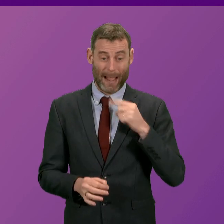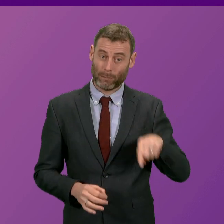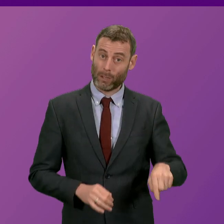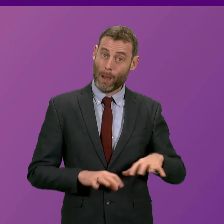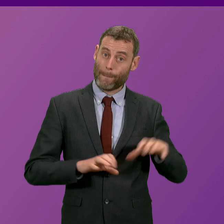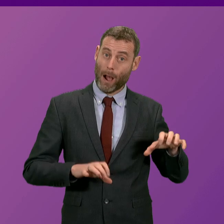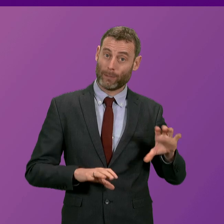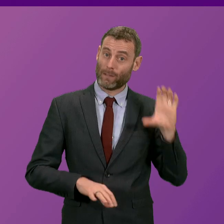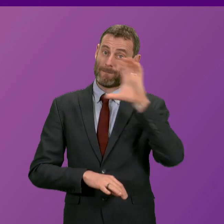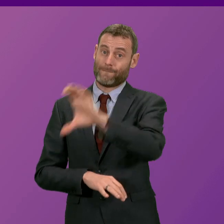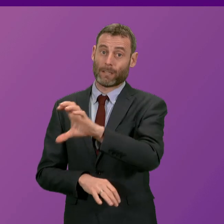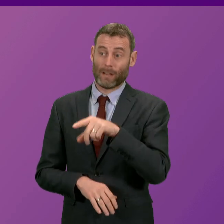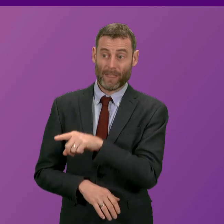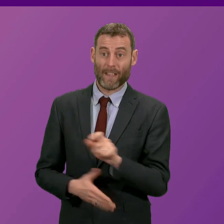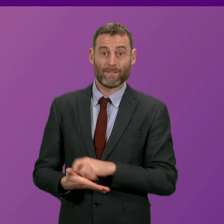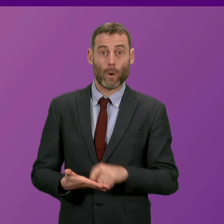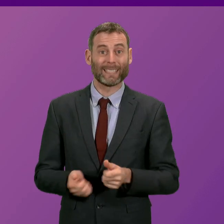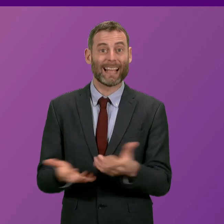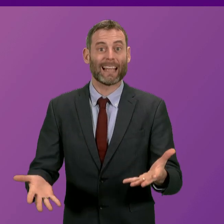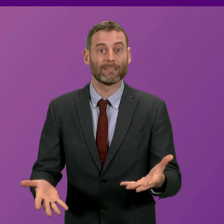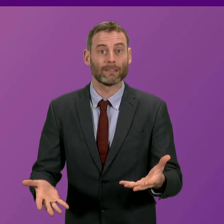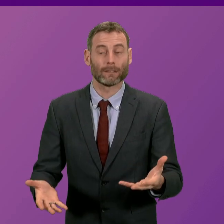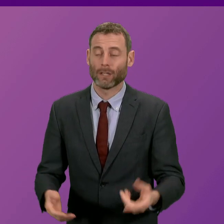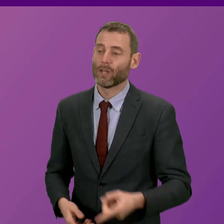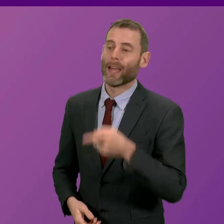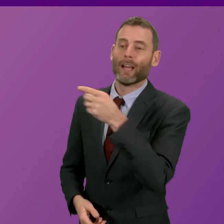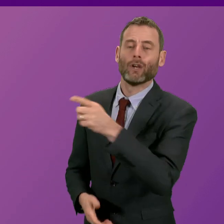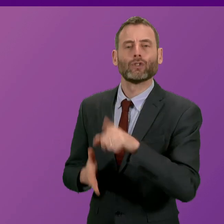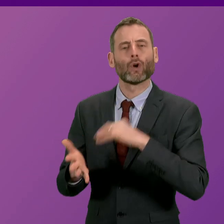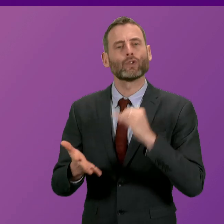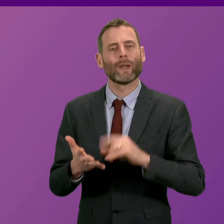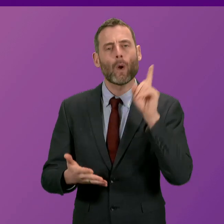John Swinney did what he always does: he read out a long list of inputs and did not